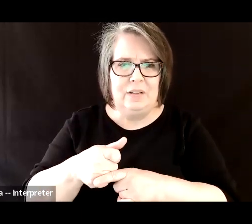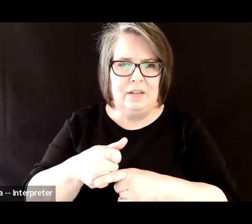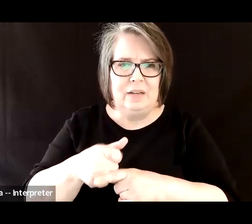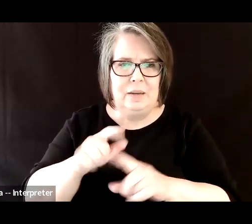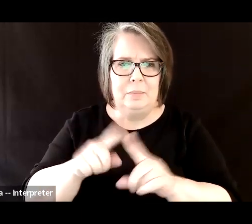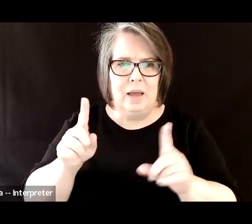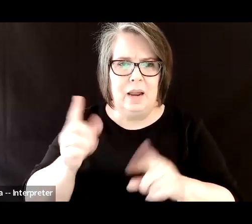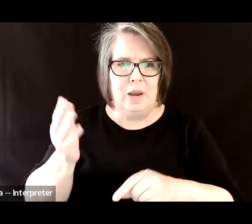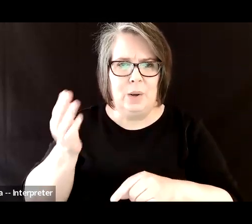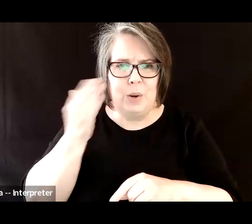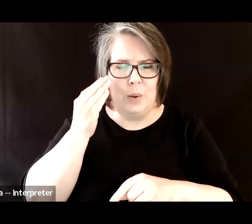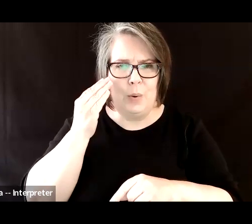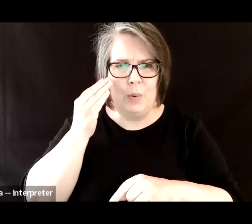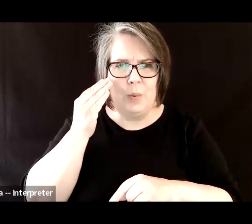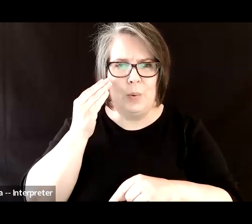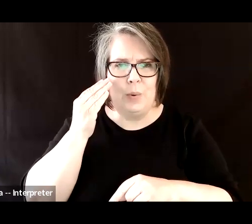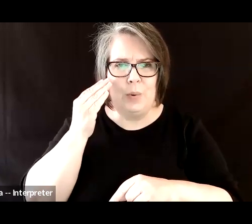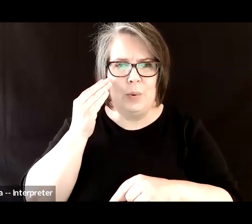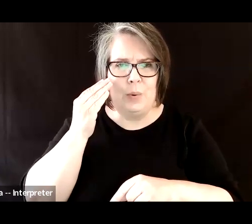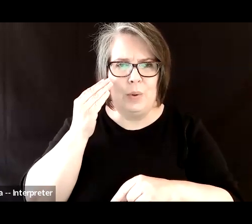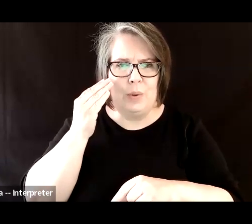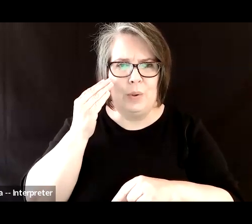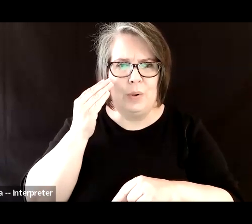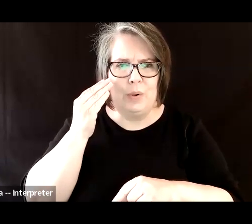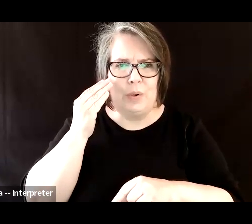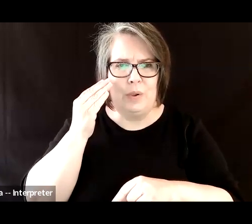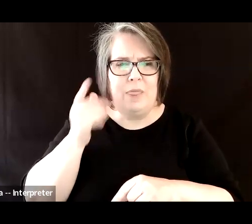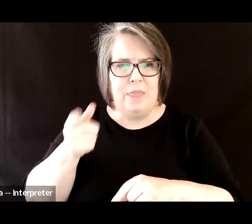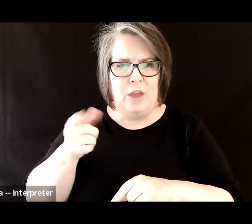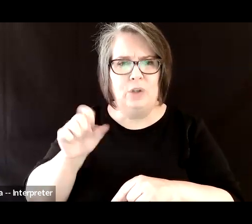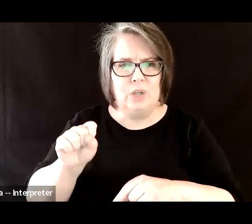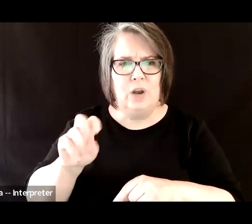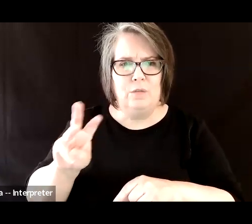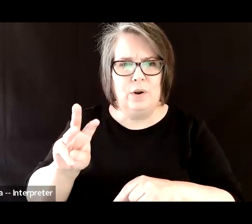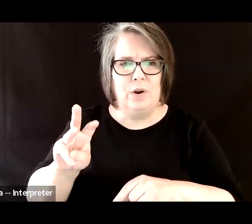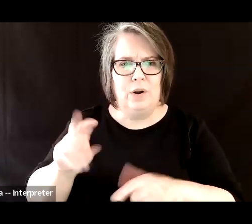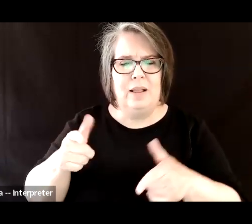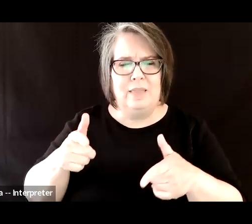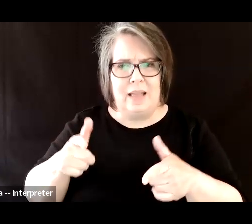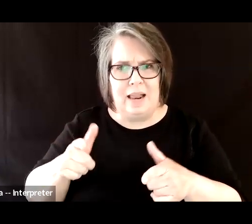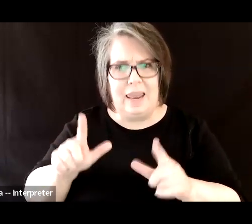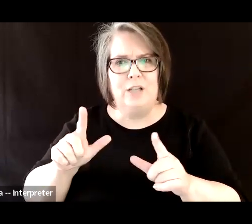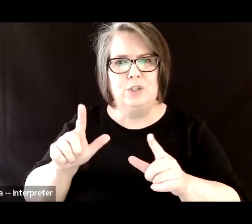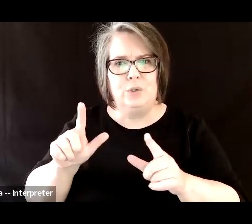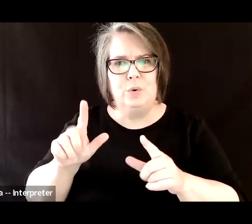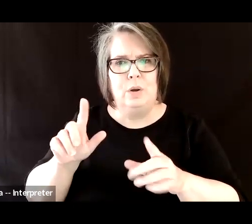But I do know that there is software that will allow you to burn in captions.